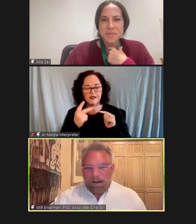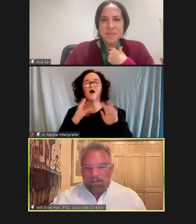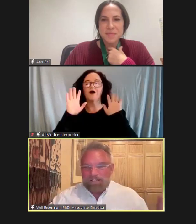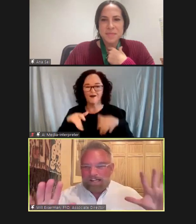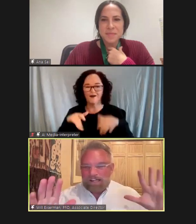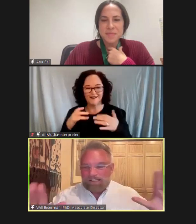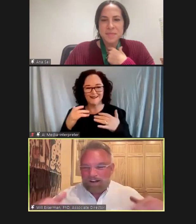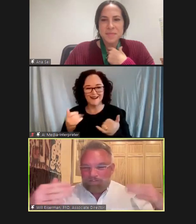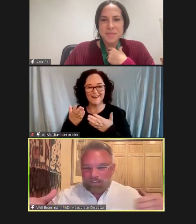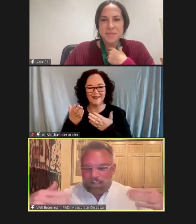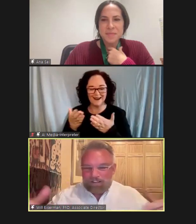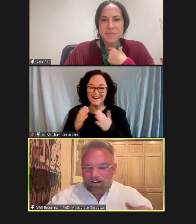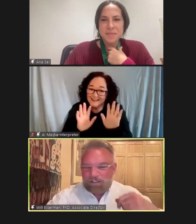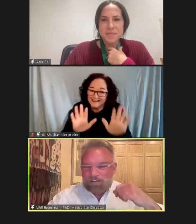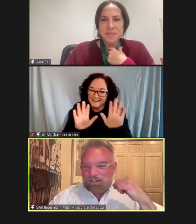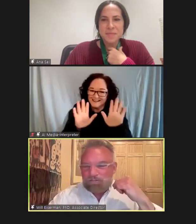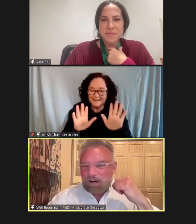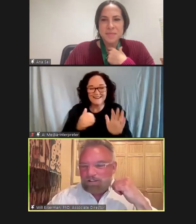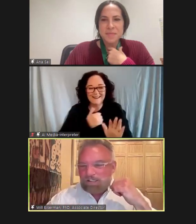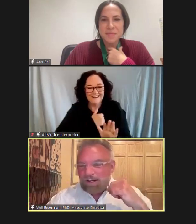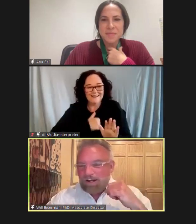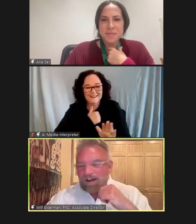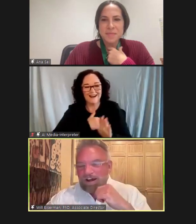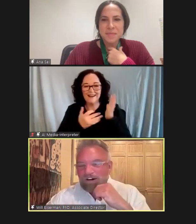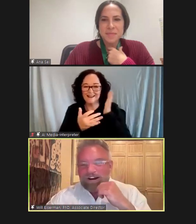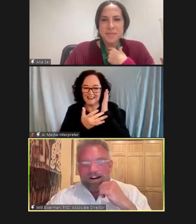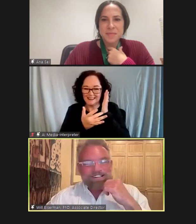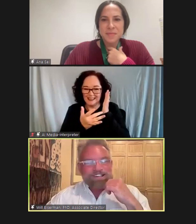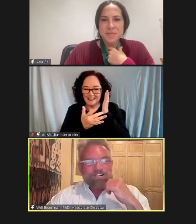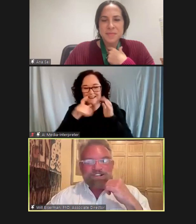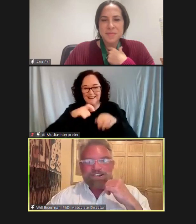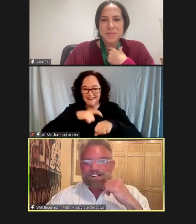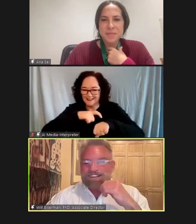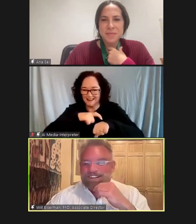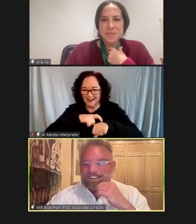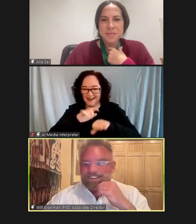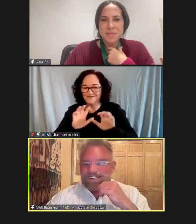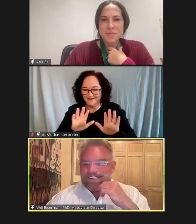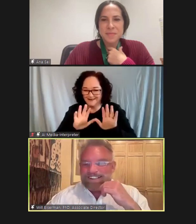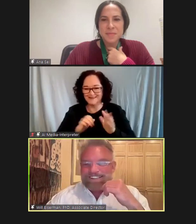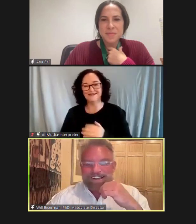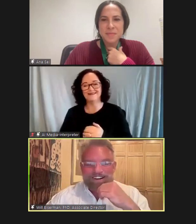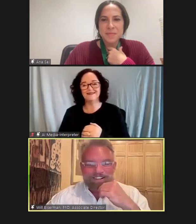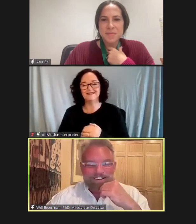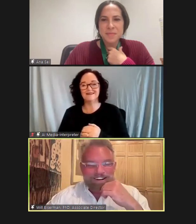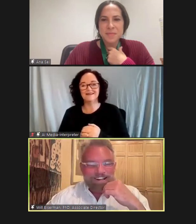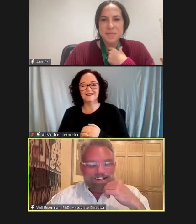takes time for technology to refresh all